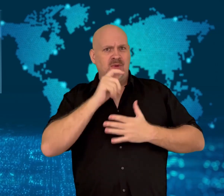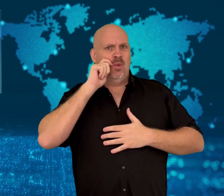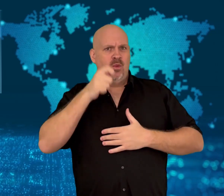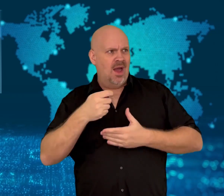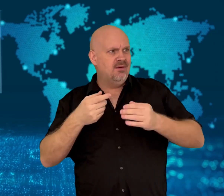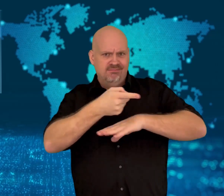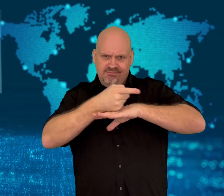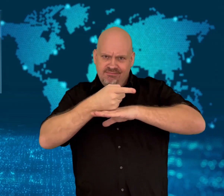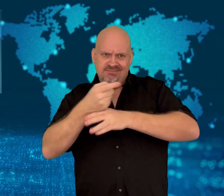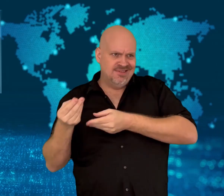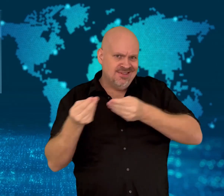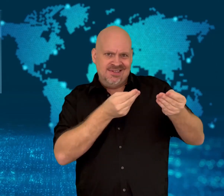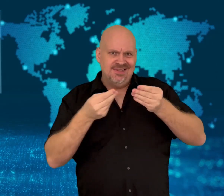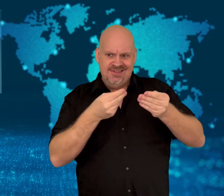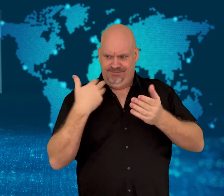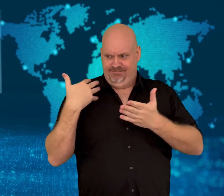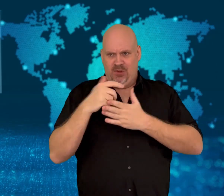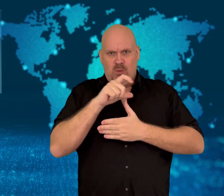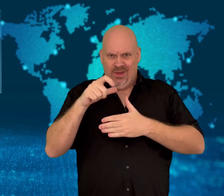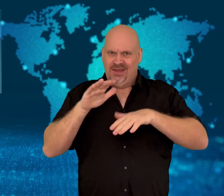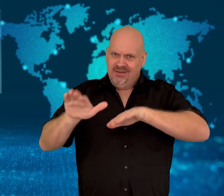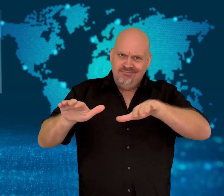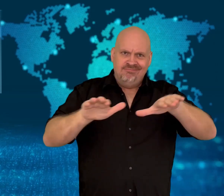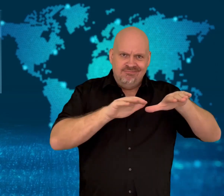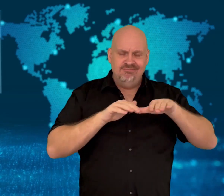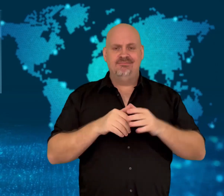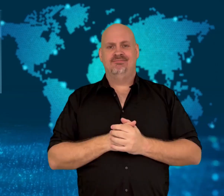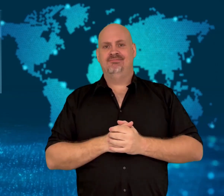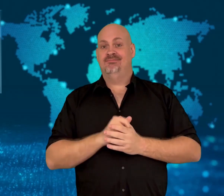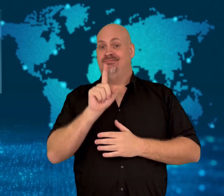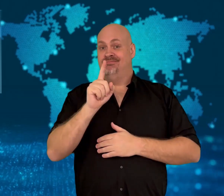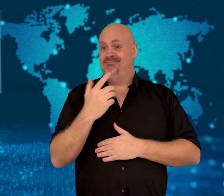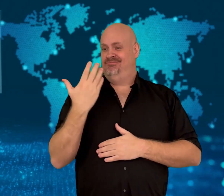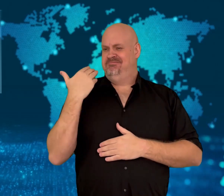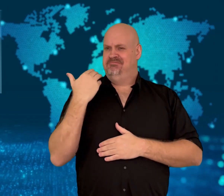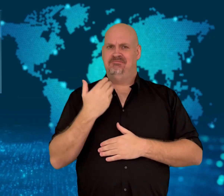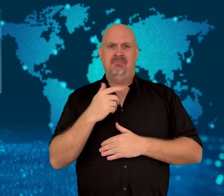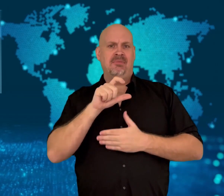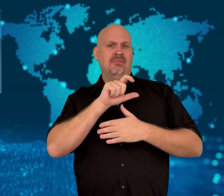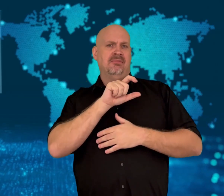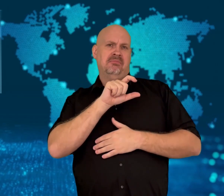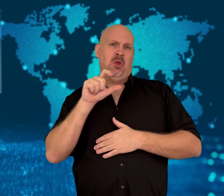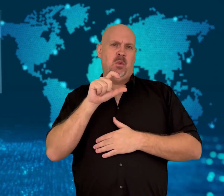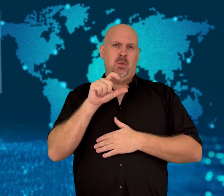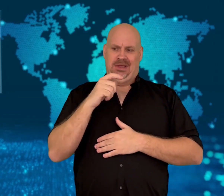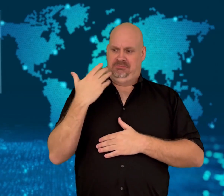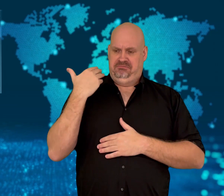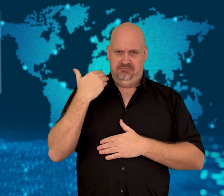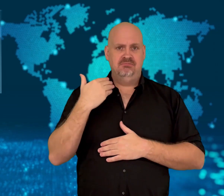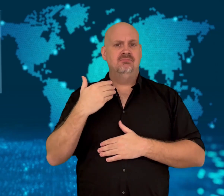But recently, during an interview, President Duda said that the decision to